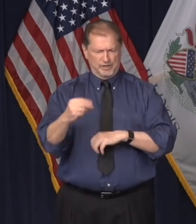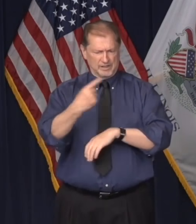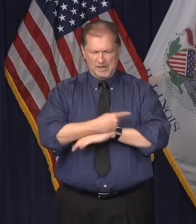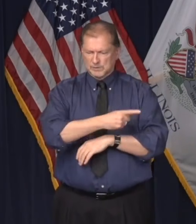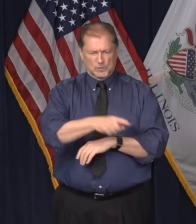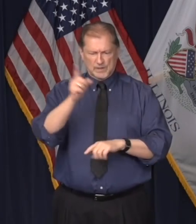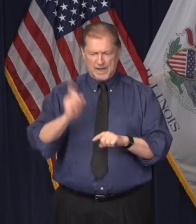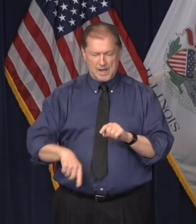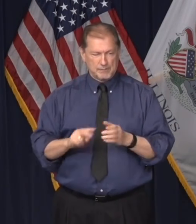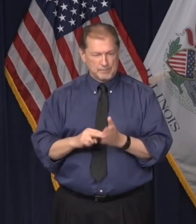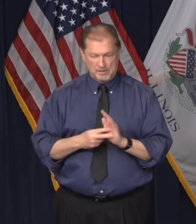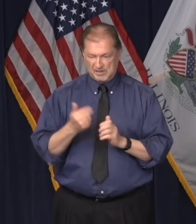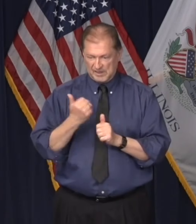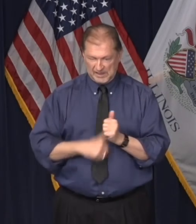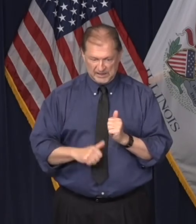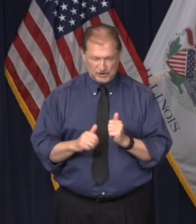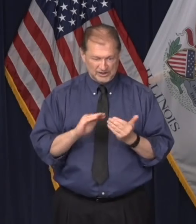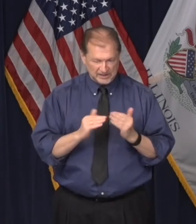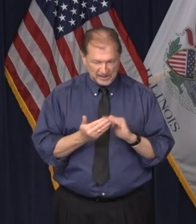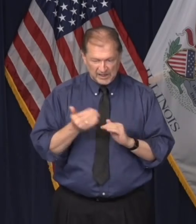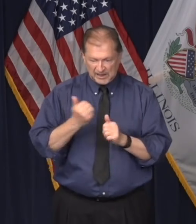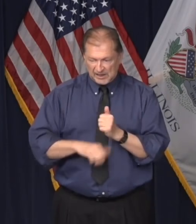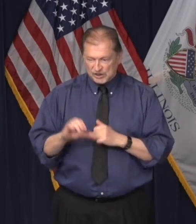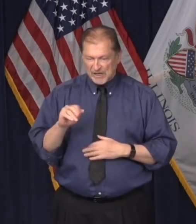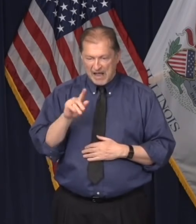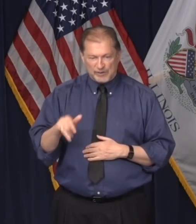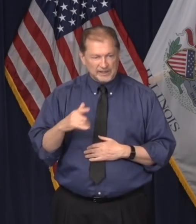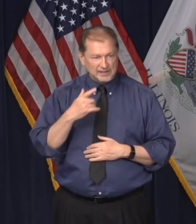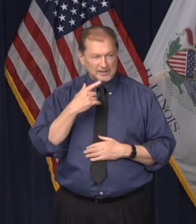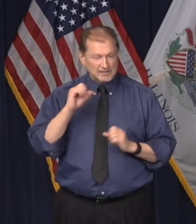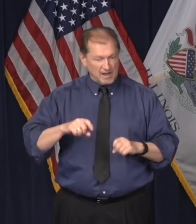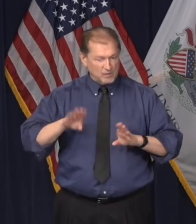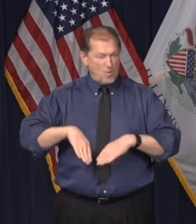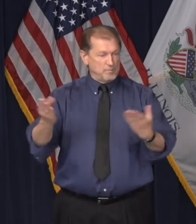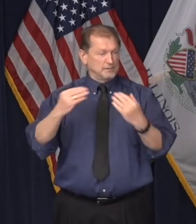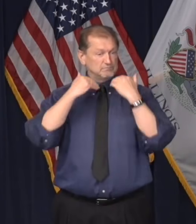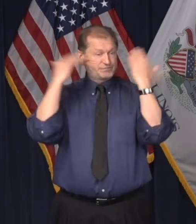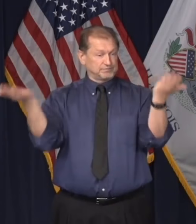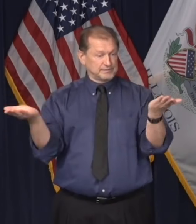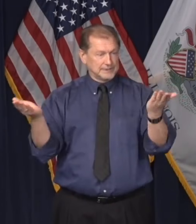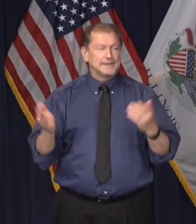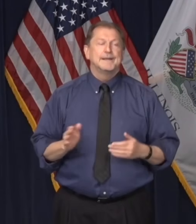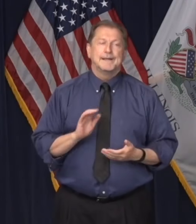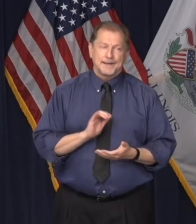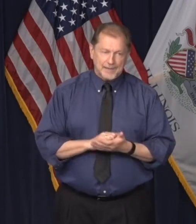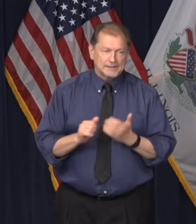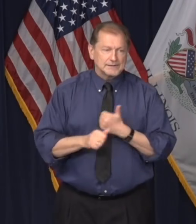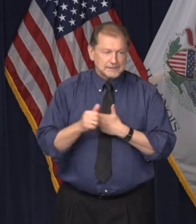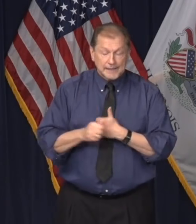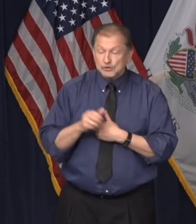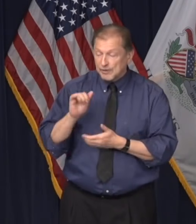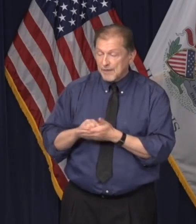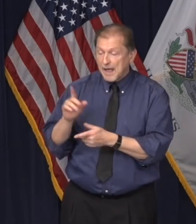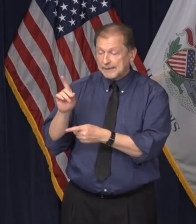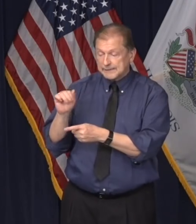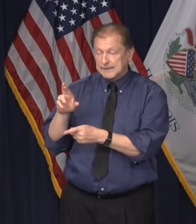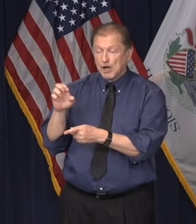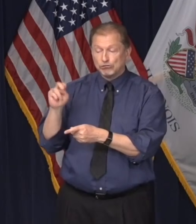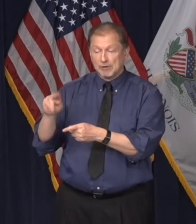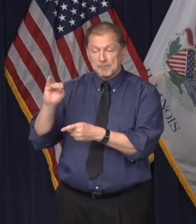MIGHT NOT HAVE THIS AUTHORITY. SO EVERY CITY, OF COUNTY IS GOING TO SAY GUESS WHAT, WE ARE OPENING? Governor Pritzker: THAT IS